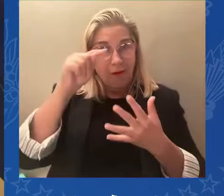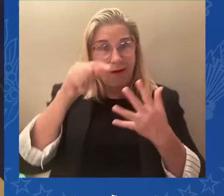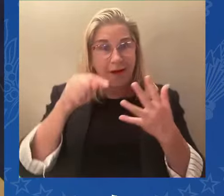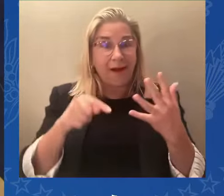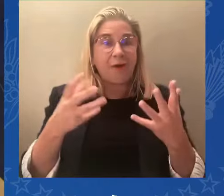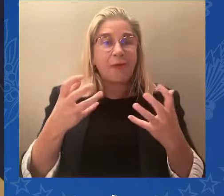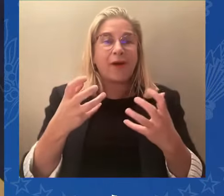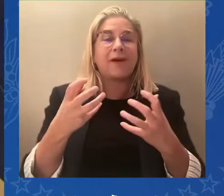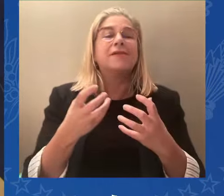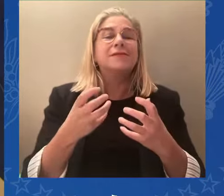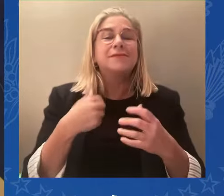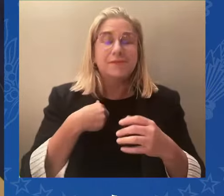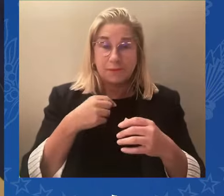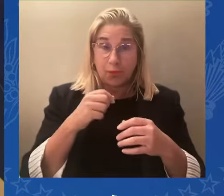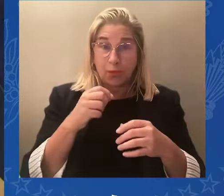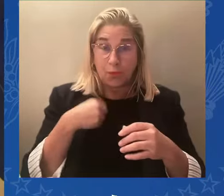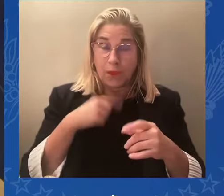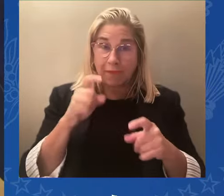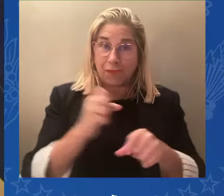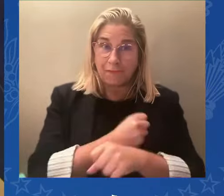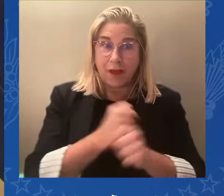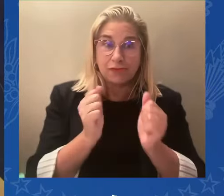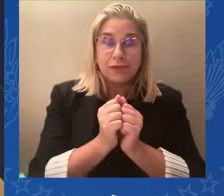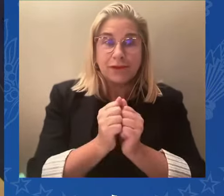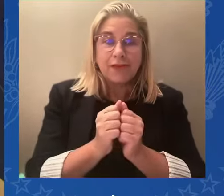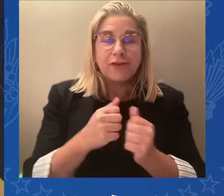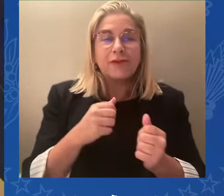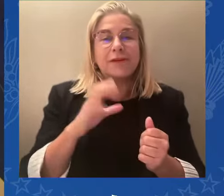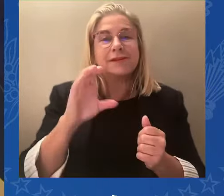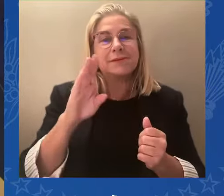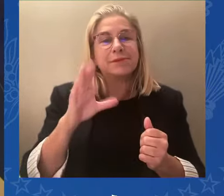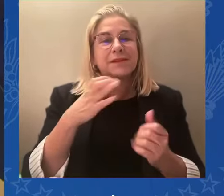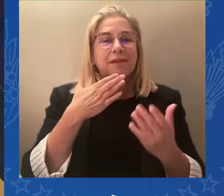God bless you. God bless the United States of America. Thank you, everybody.